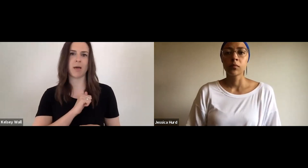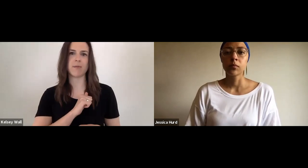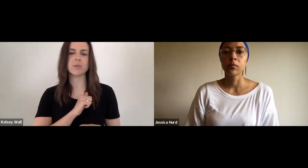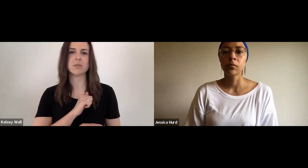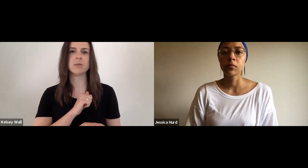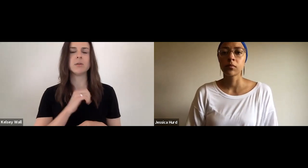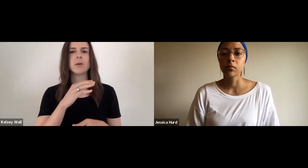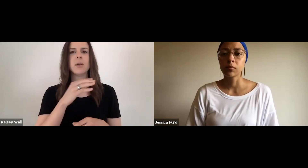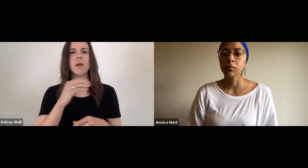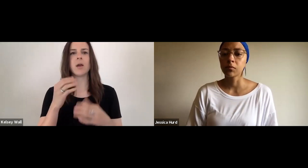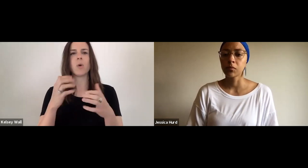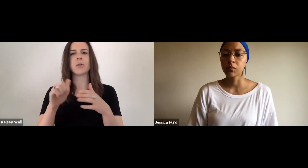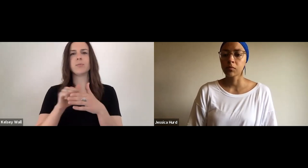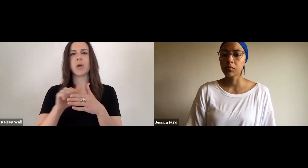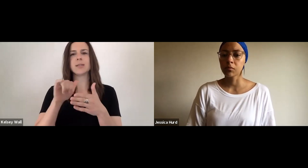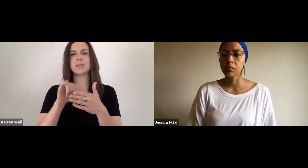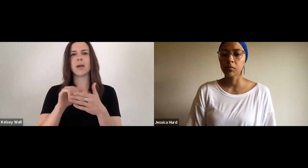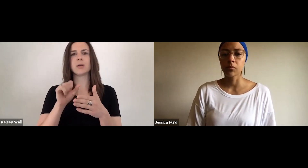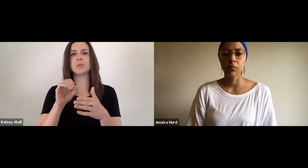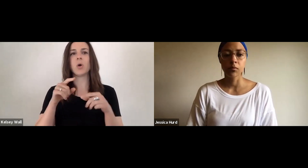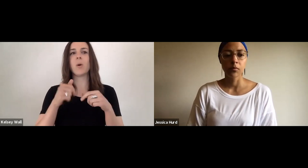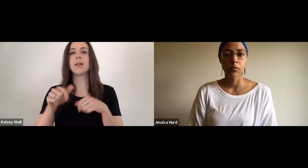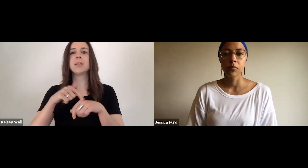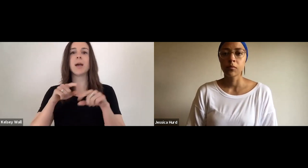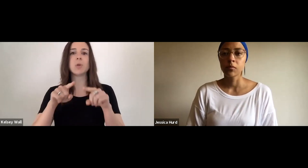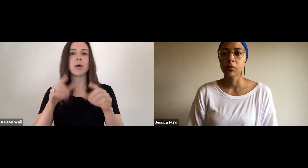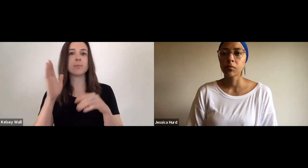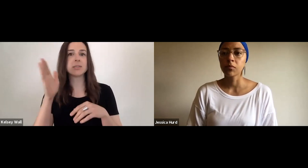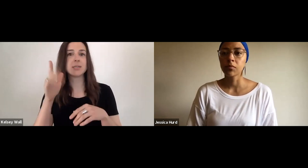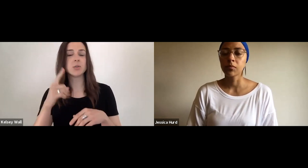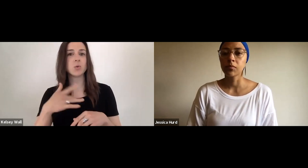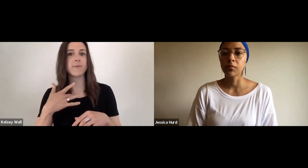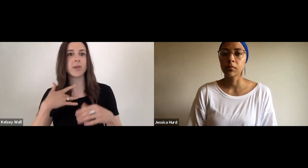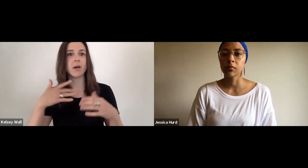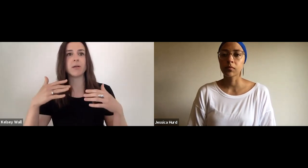I'd like to come up and have us ground ourselves in this moment.